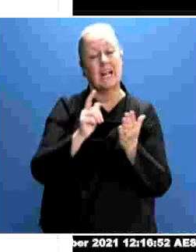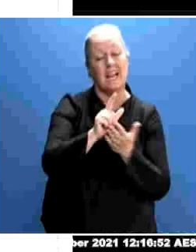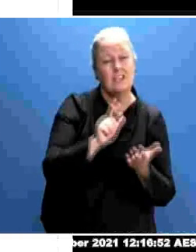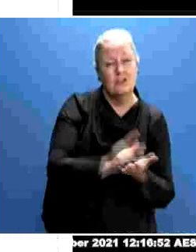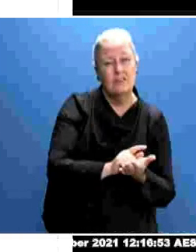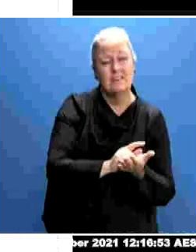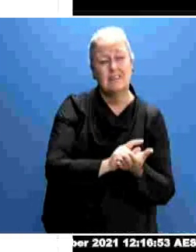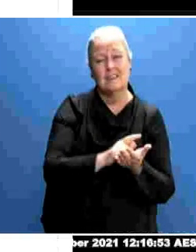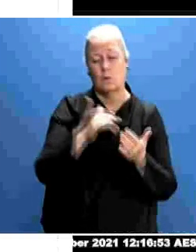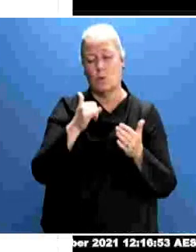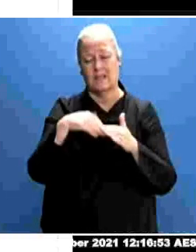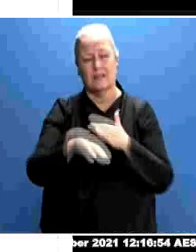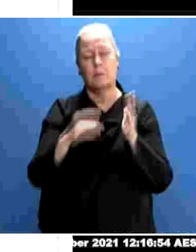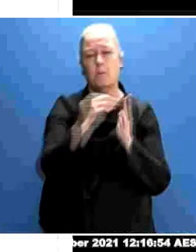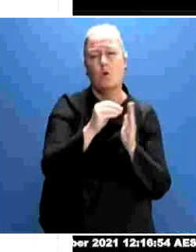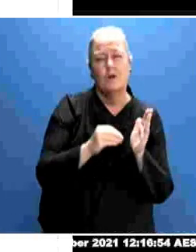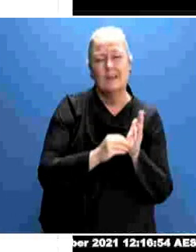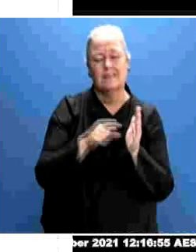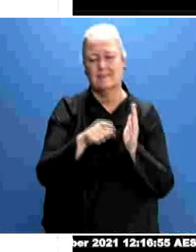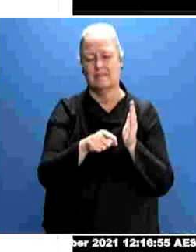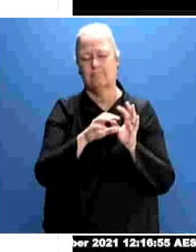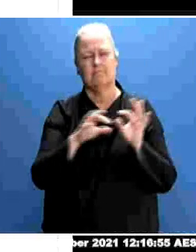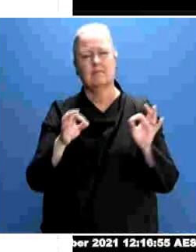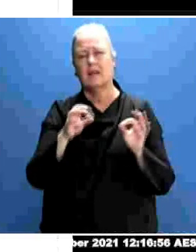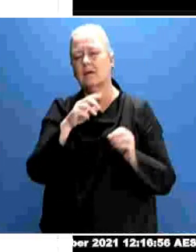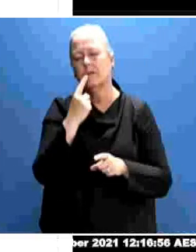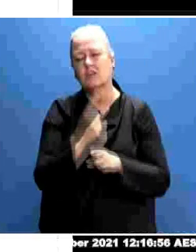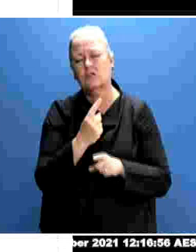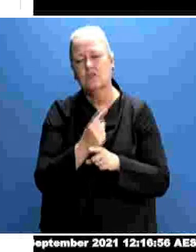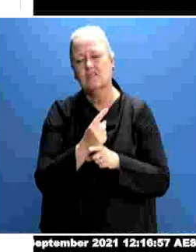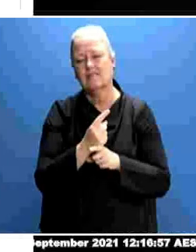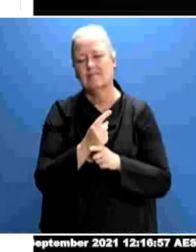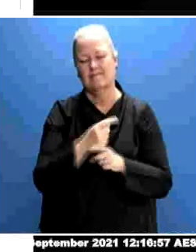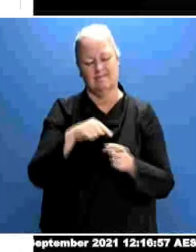the policy, that cover things such as an appropriate minimum or maximum,